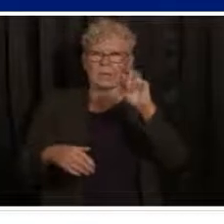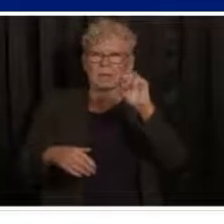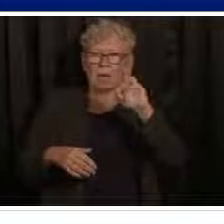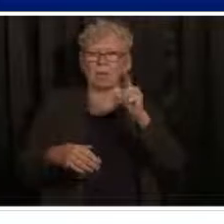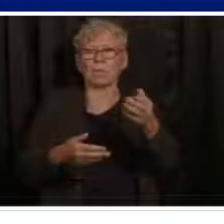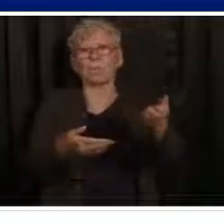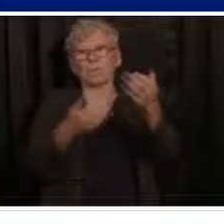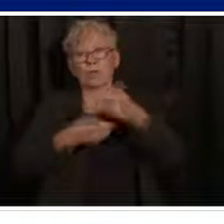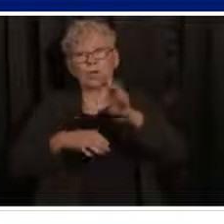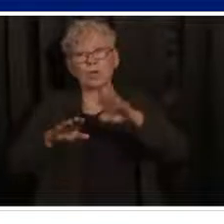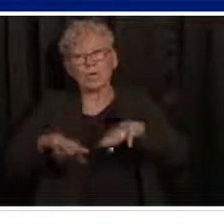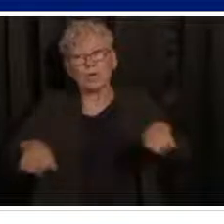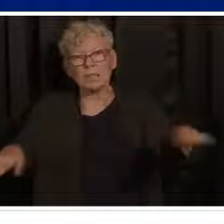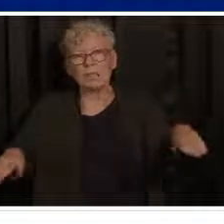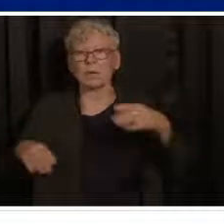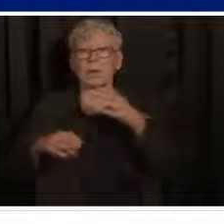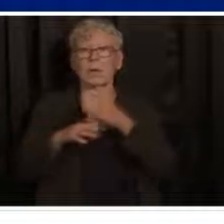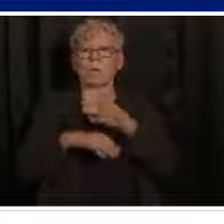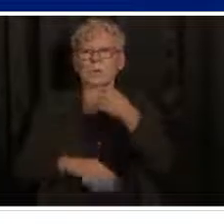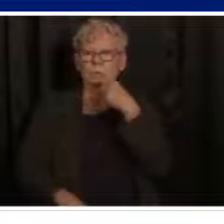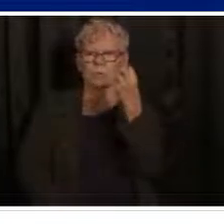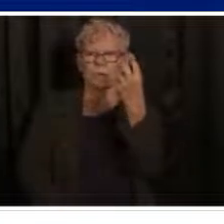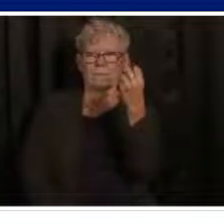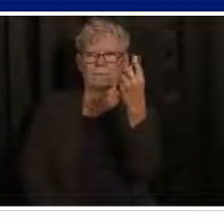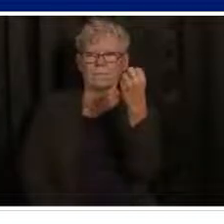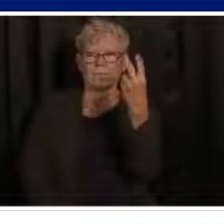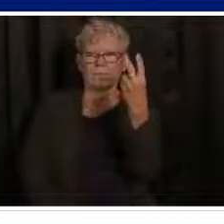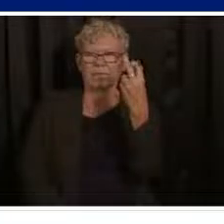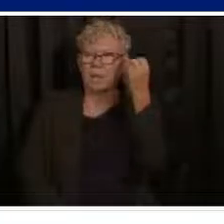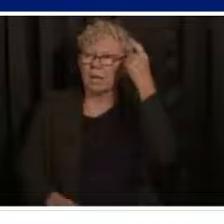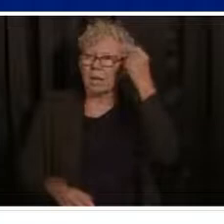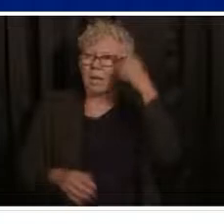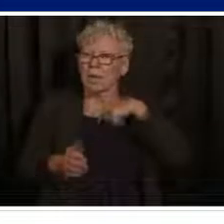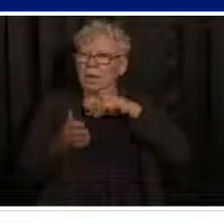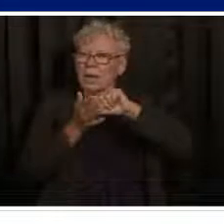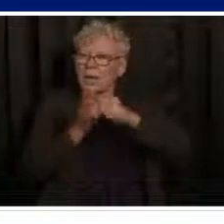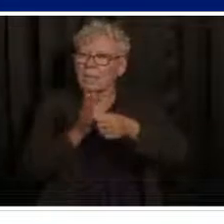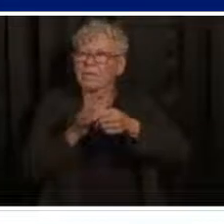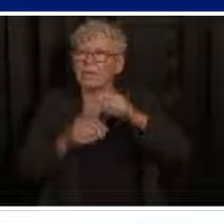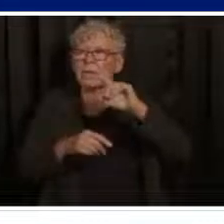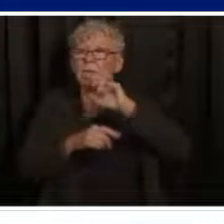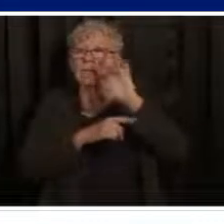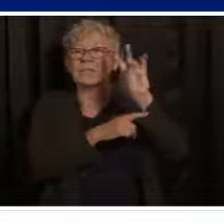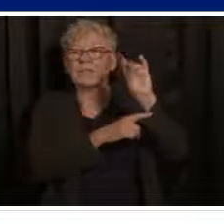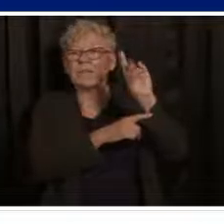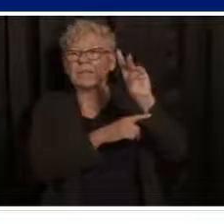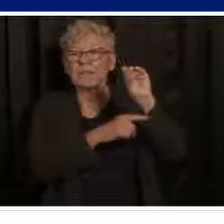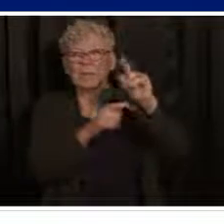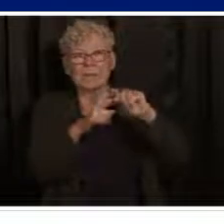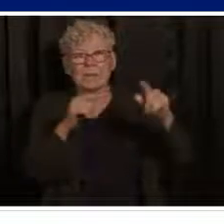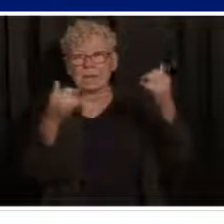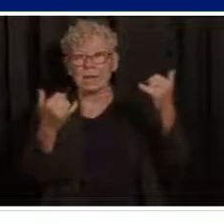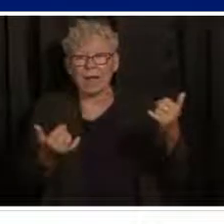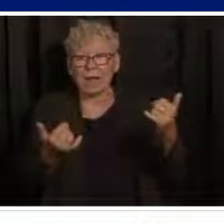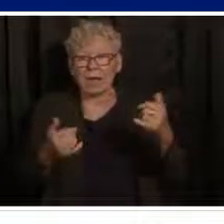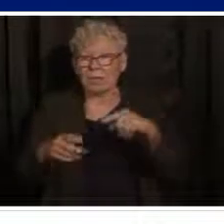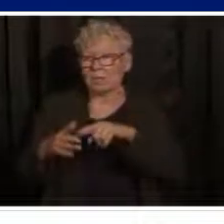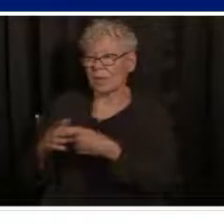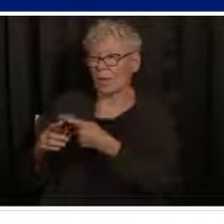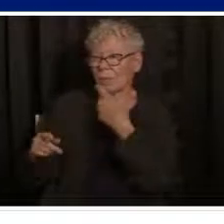highlighting the over 71% of adults but uh for twelve to 17 year olds, we're still in the mid 40s percentage wise. So,